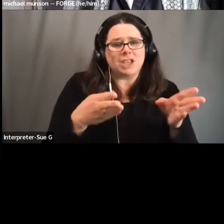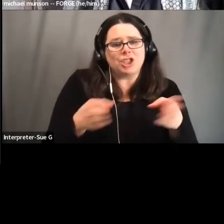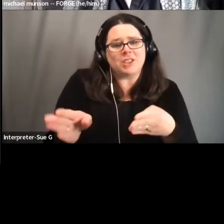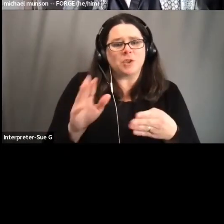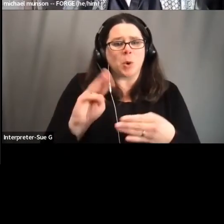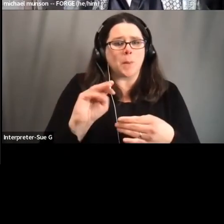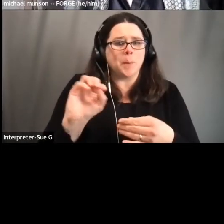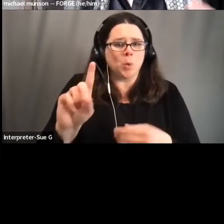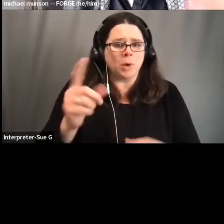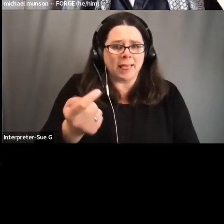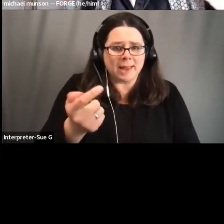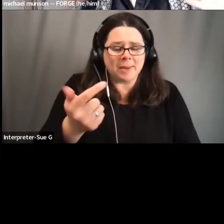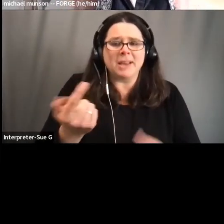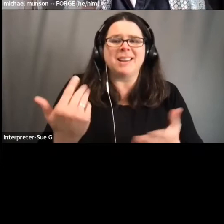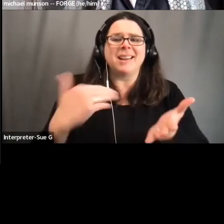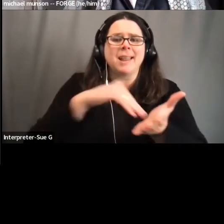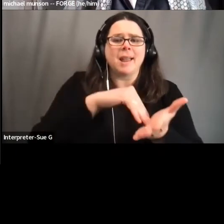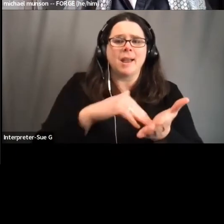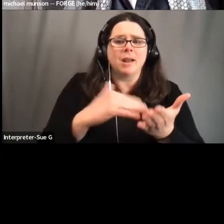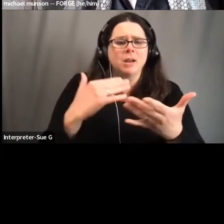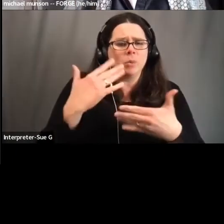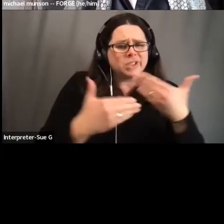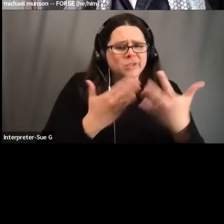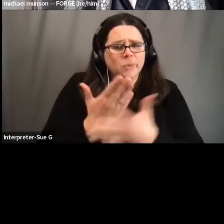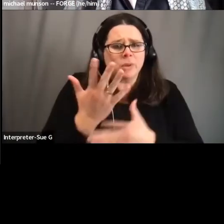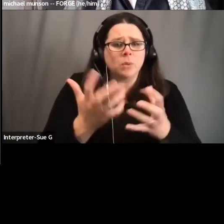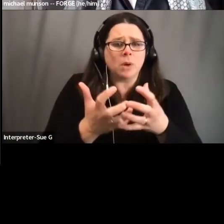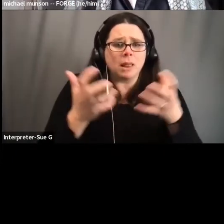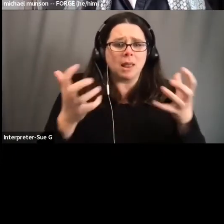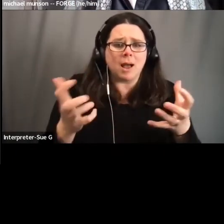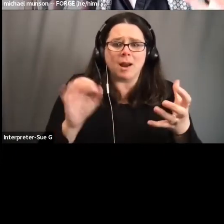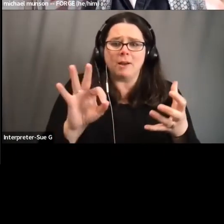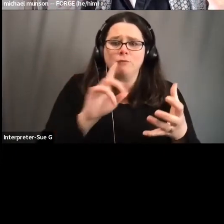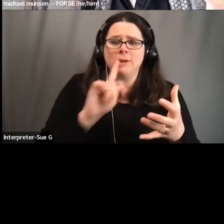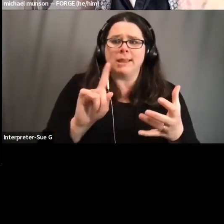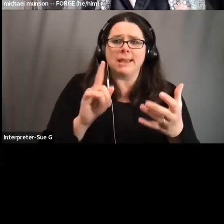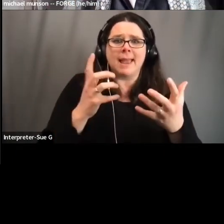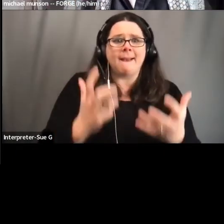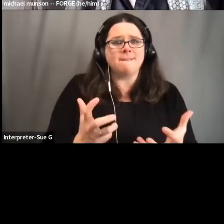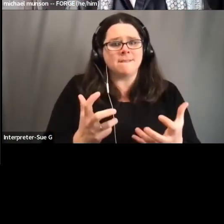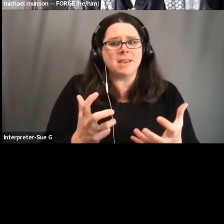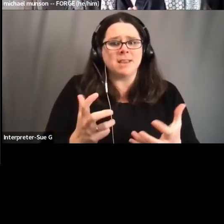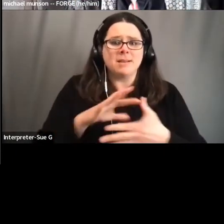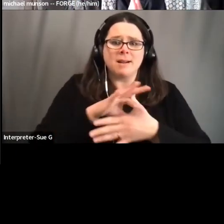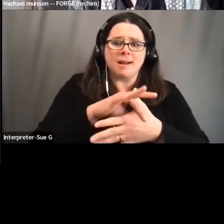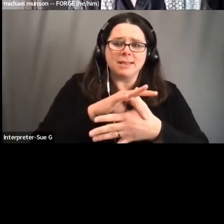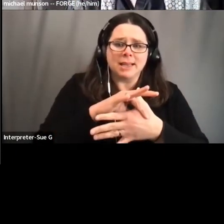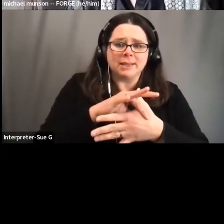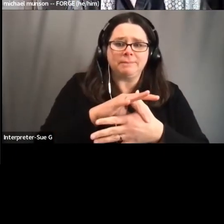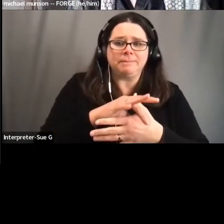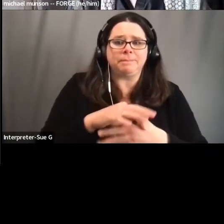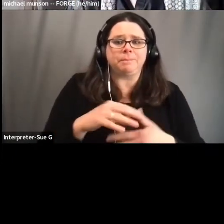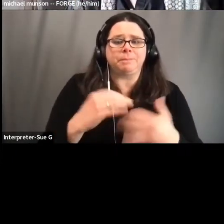Again we just went through a lot of really heavy content and now we're gonna move into a place